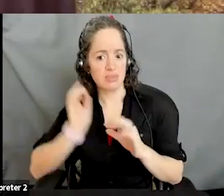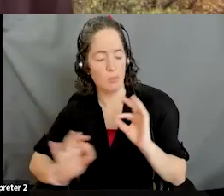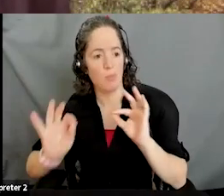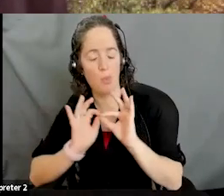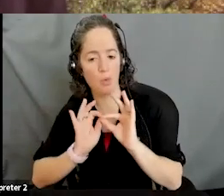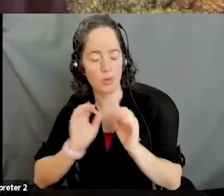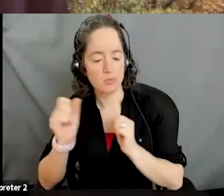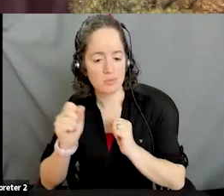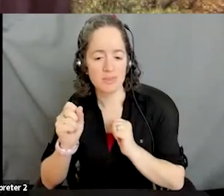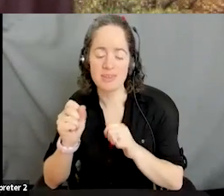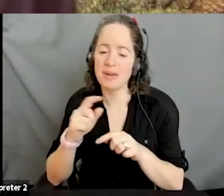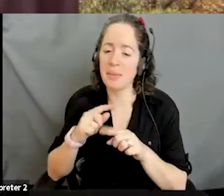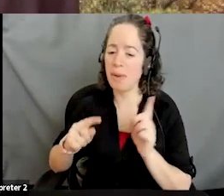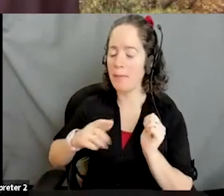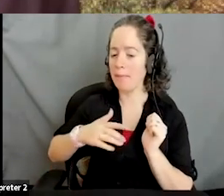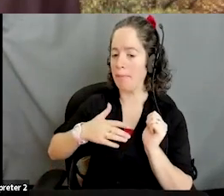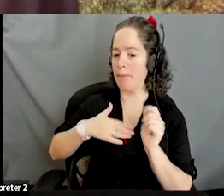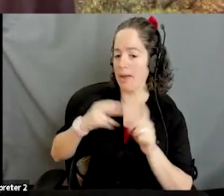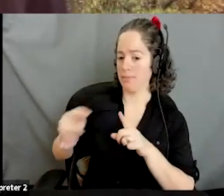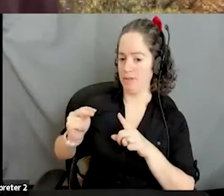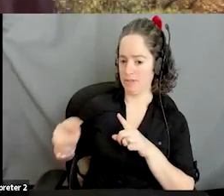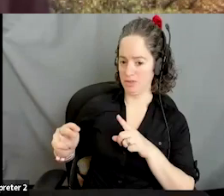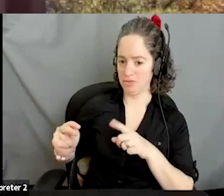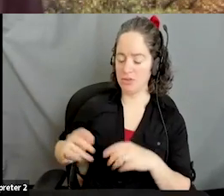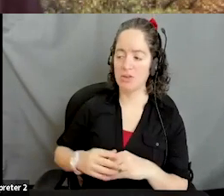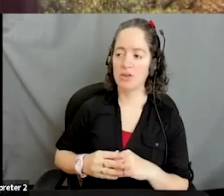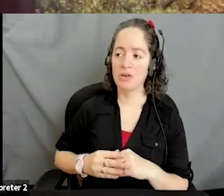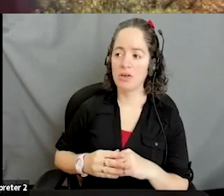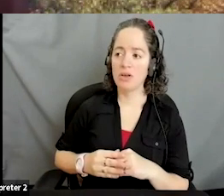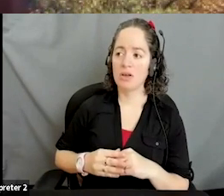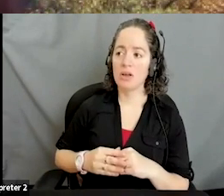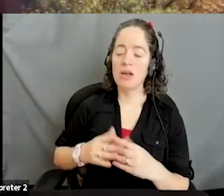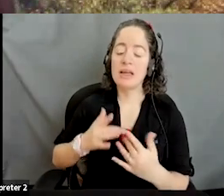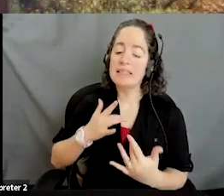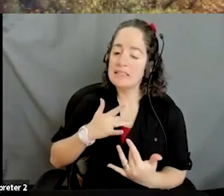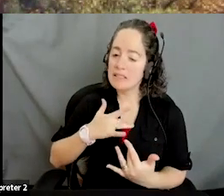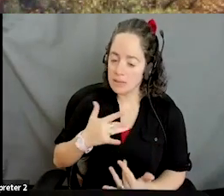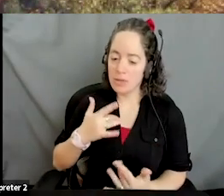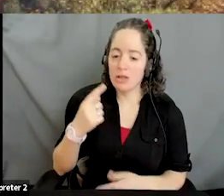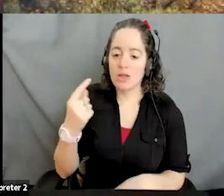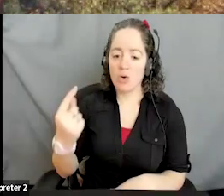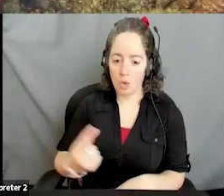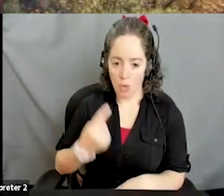it was almost always presented just as a set of technical requirements